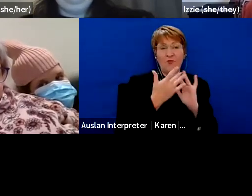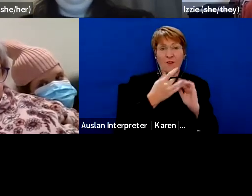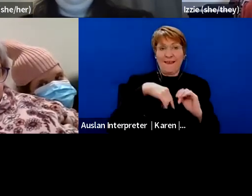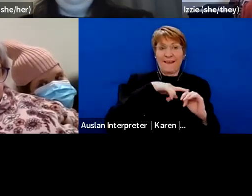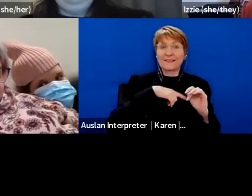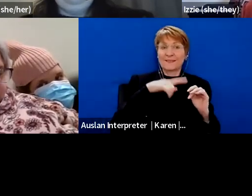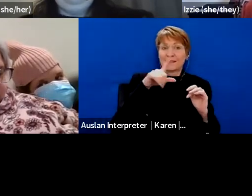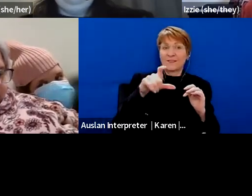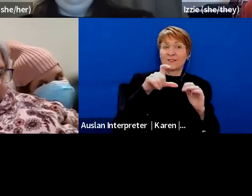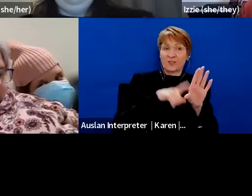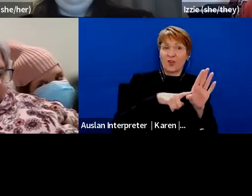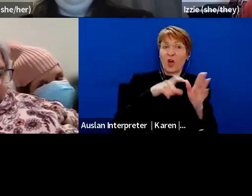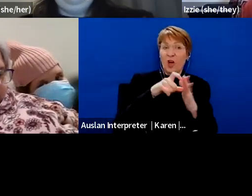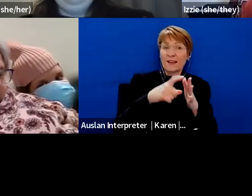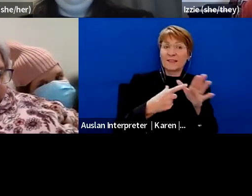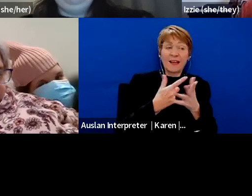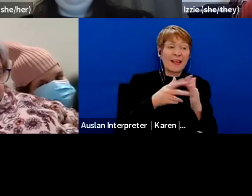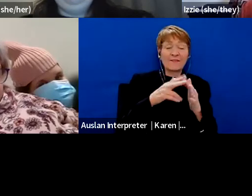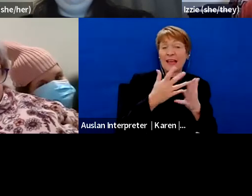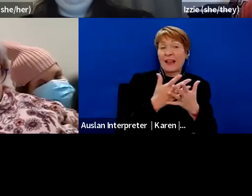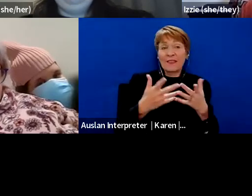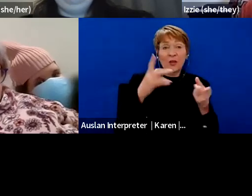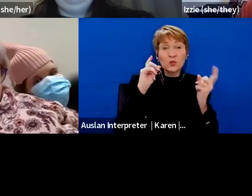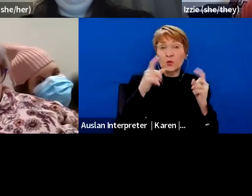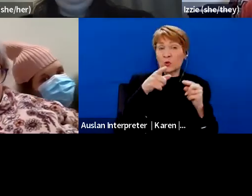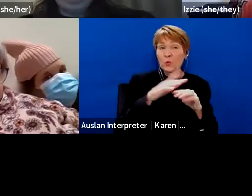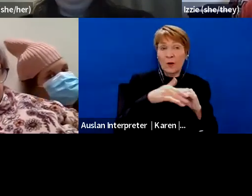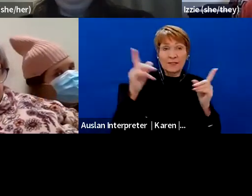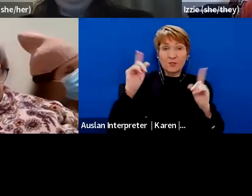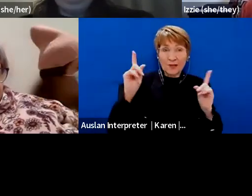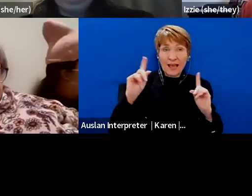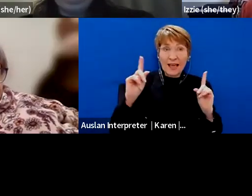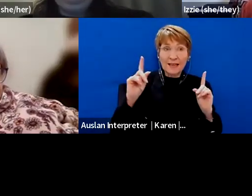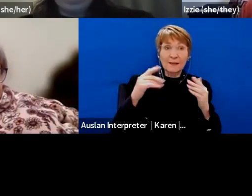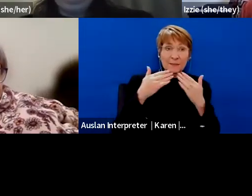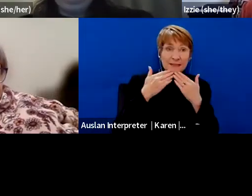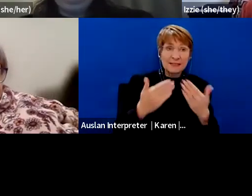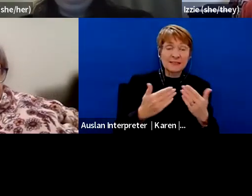If anything that has concerns you about today's session.